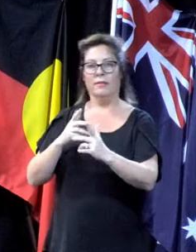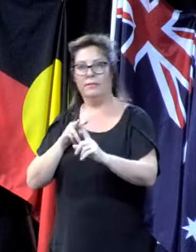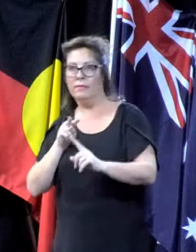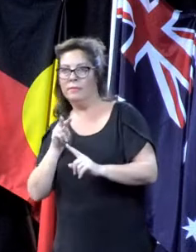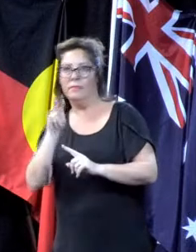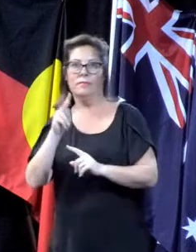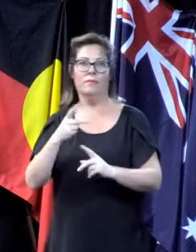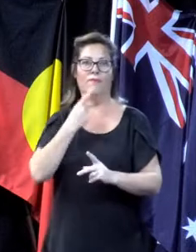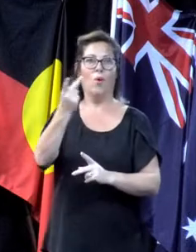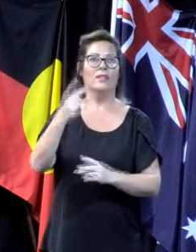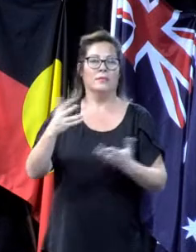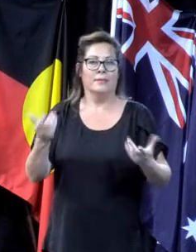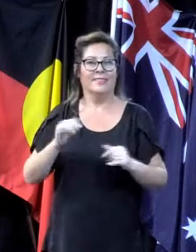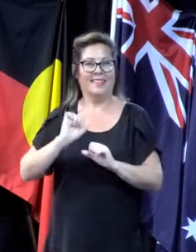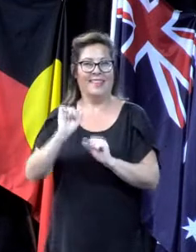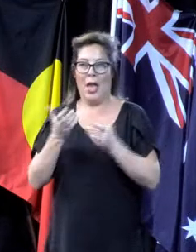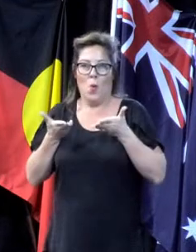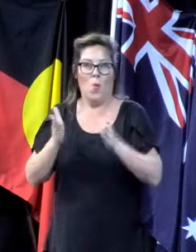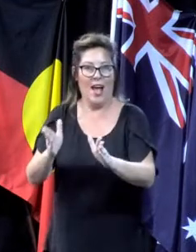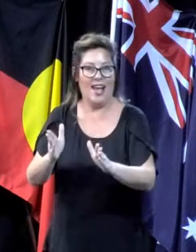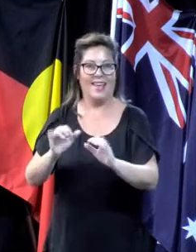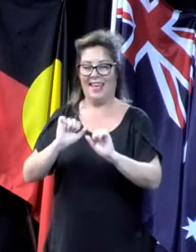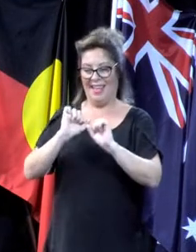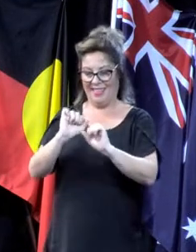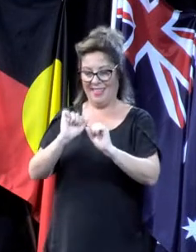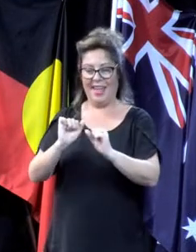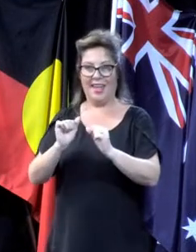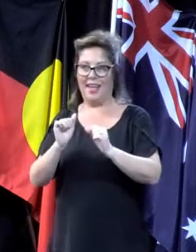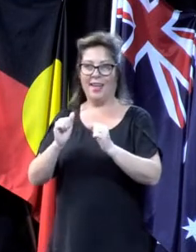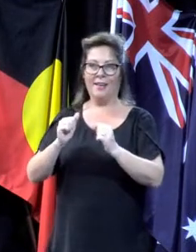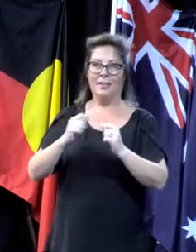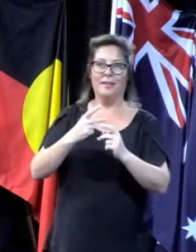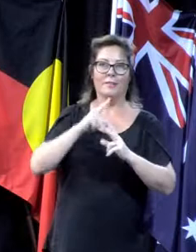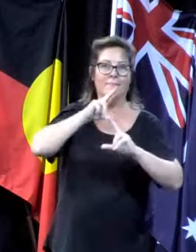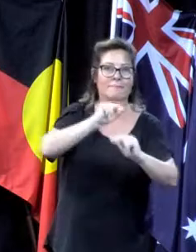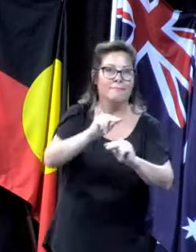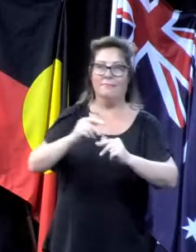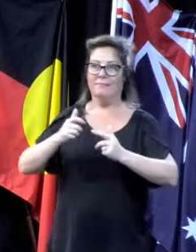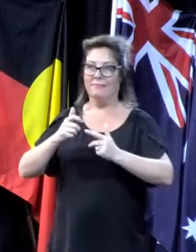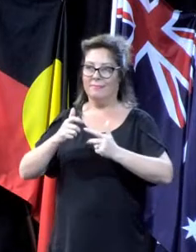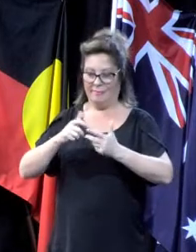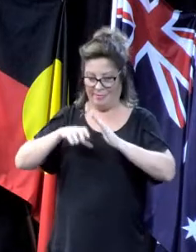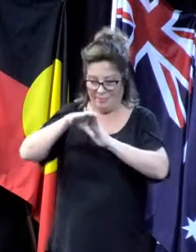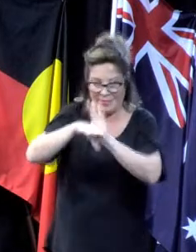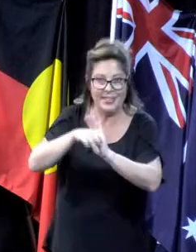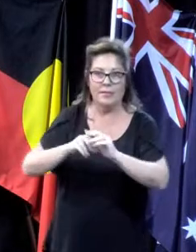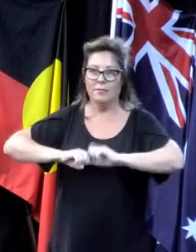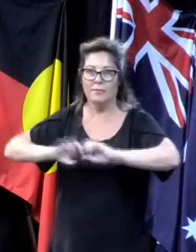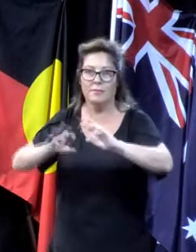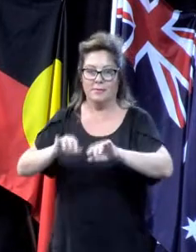It can be electronic, as well. It's really important in part. So, this sets the whole platform in getting ready for inclusive practices